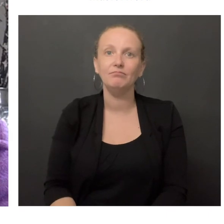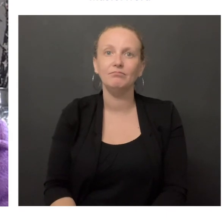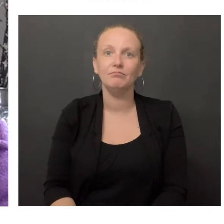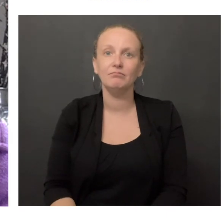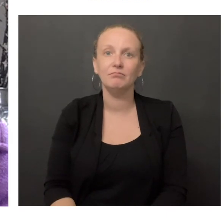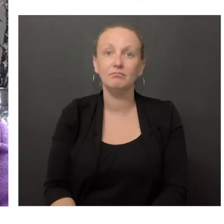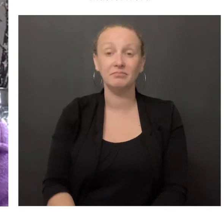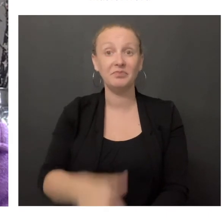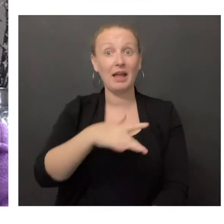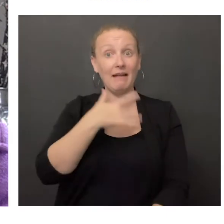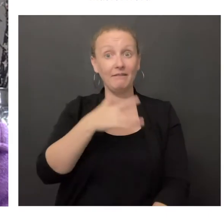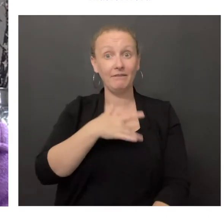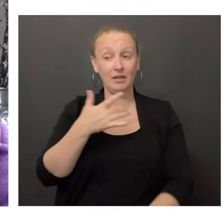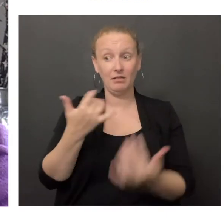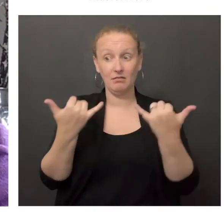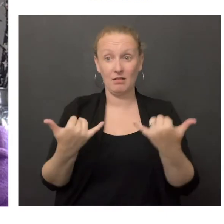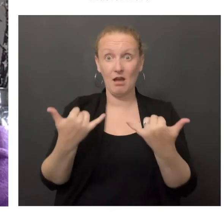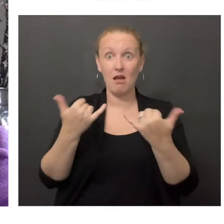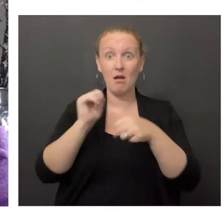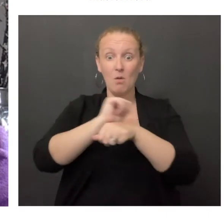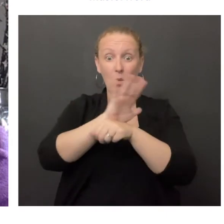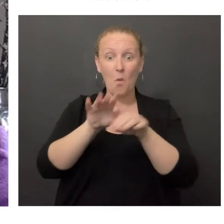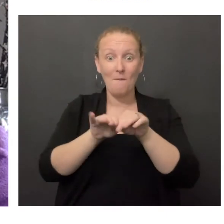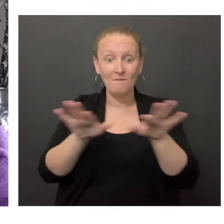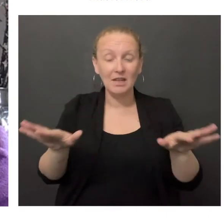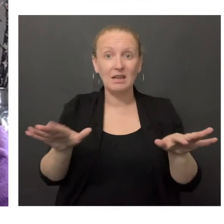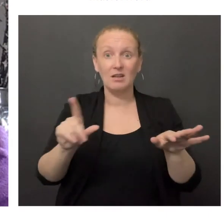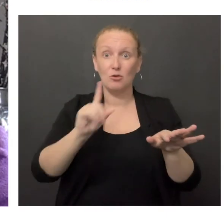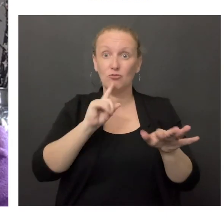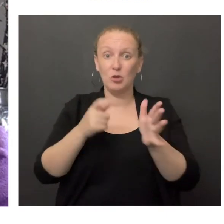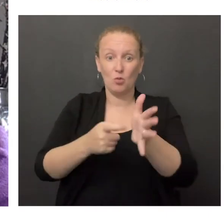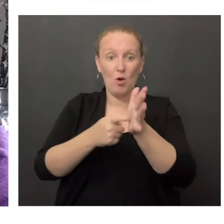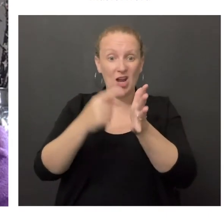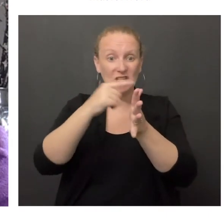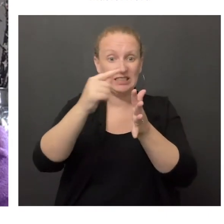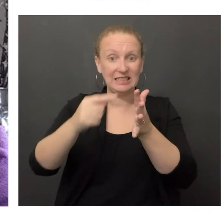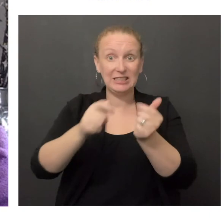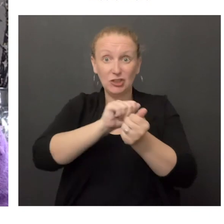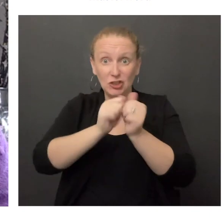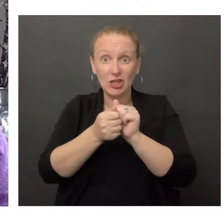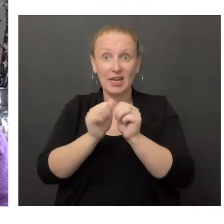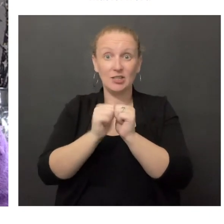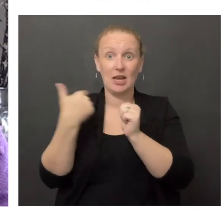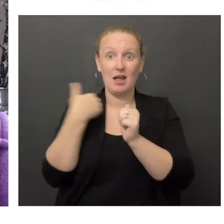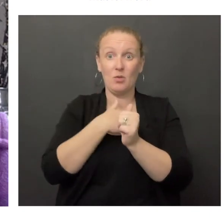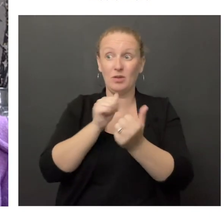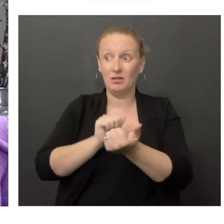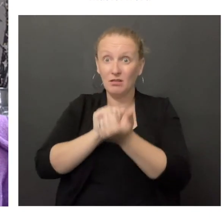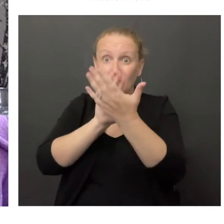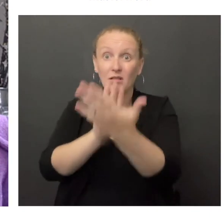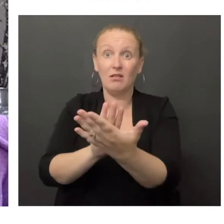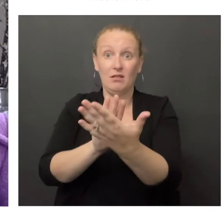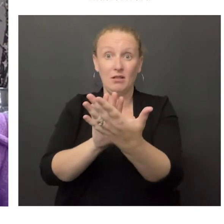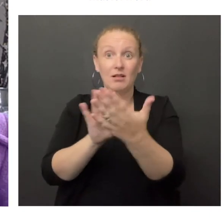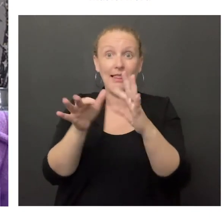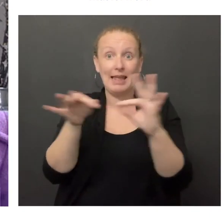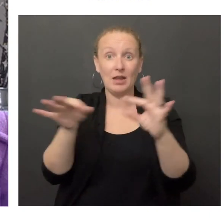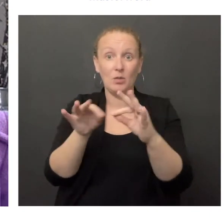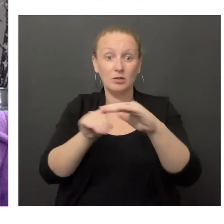be better because of this and the quality of what we can provide will be even